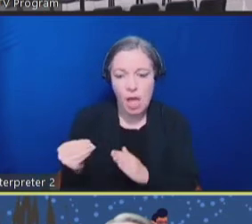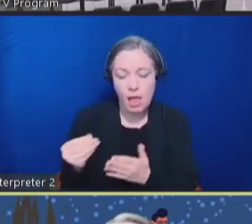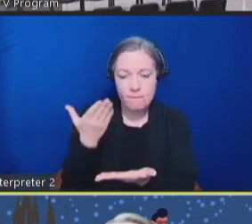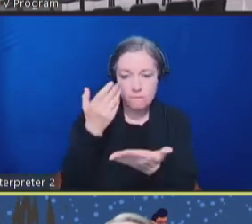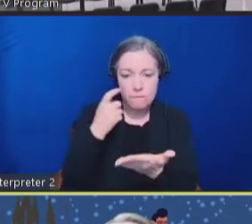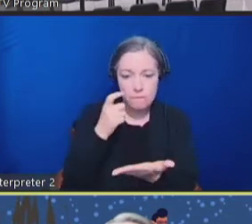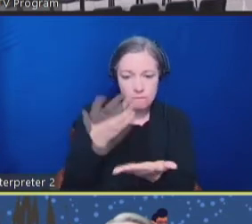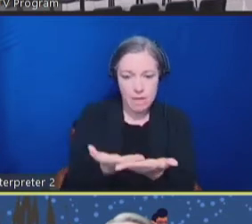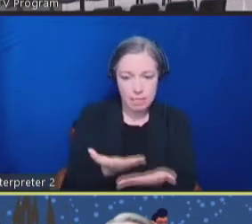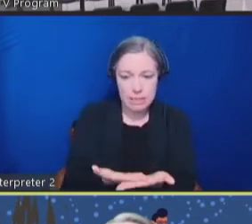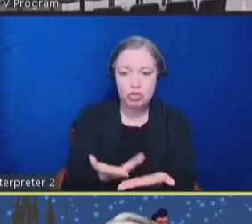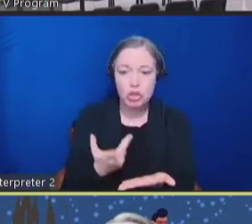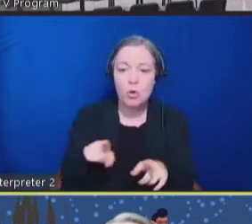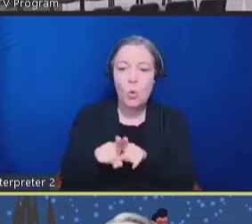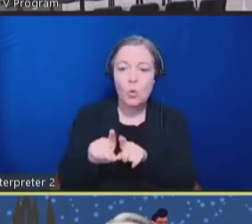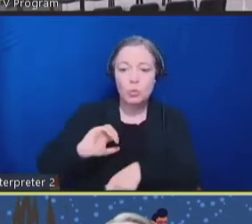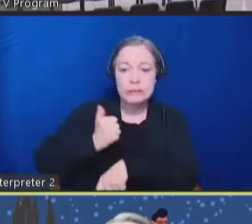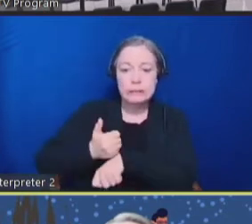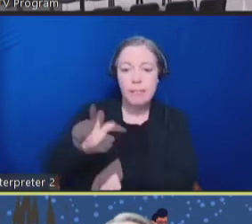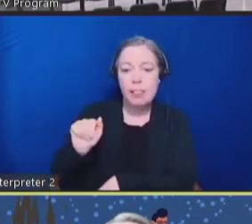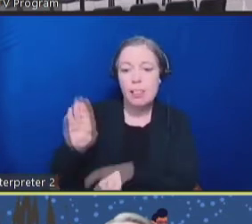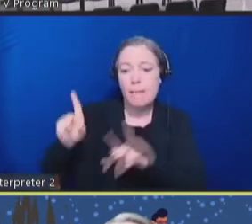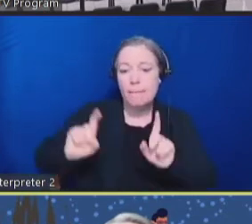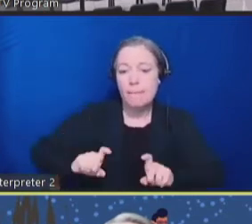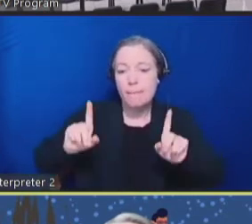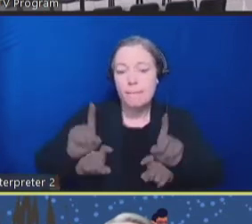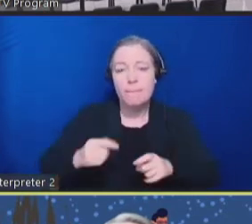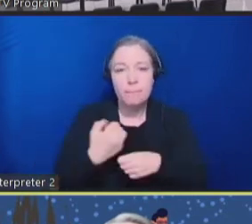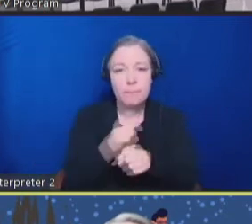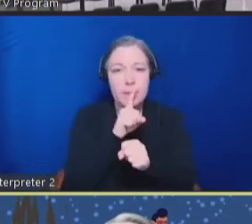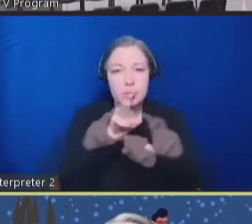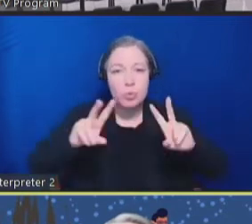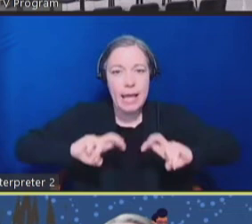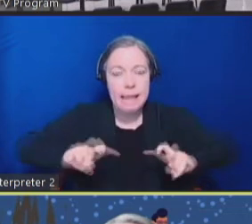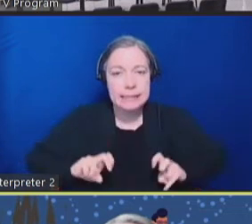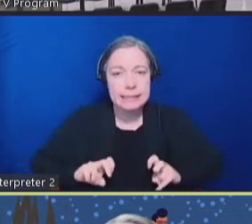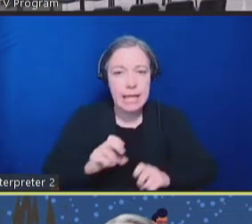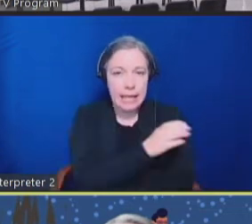testing capability to analyze clinical samples from phase 3 efficacy trials.